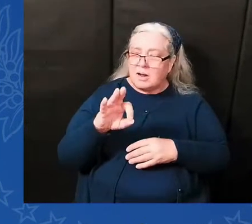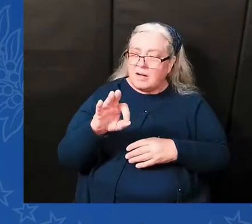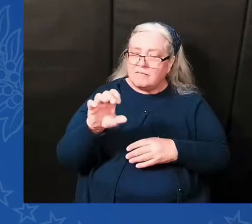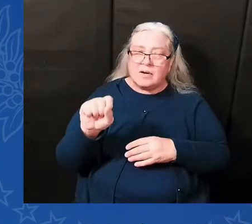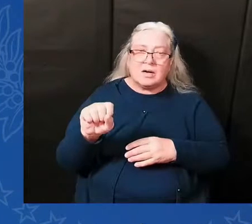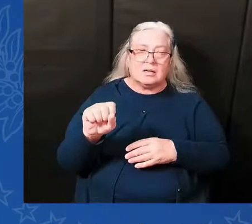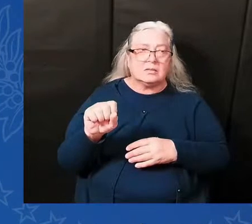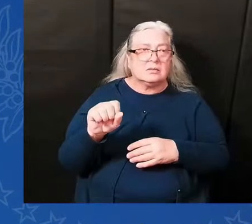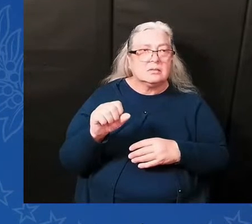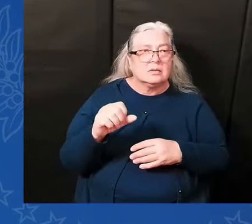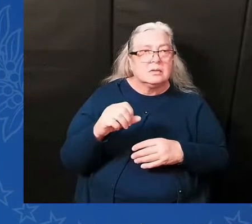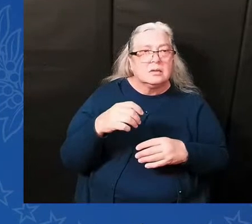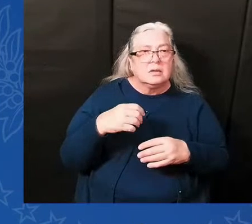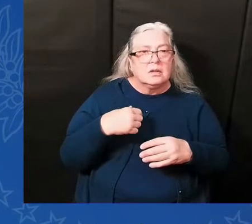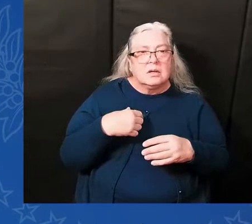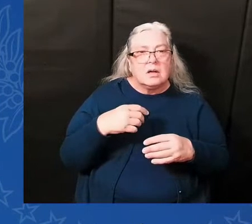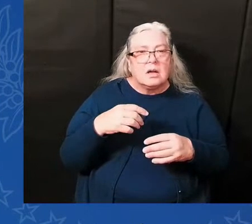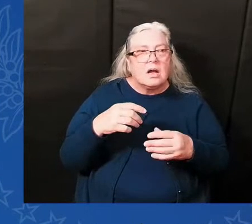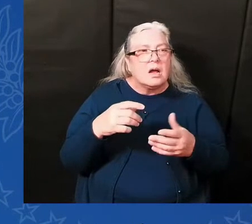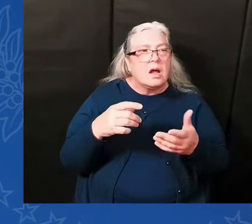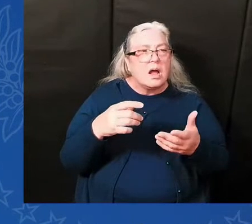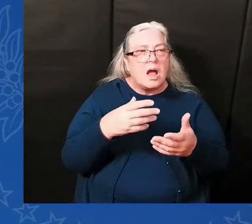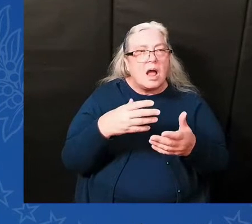that contains PFAS as soon as an alternative is available.